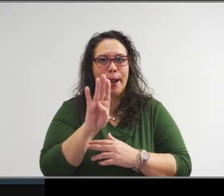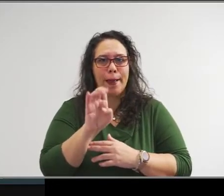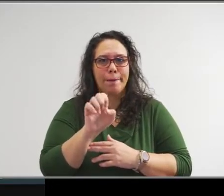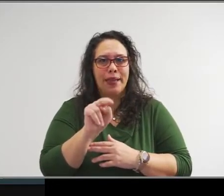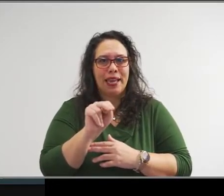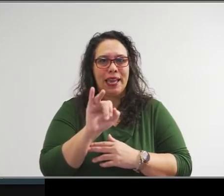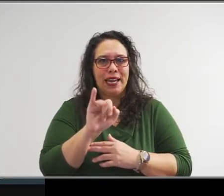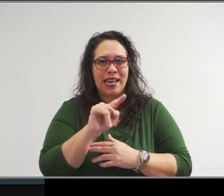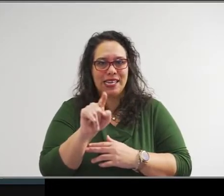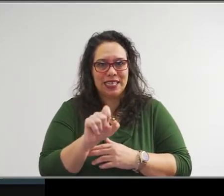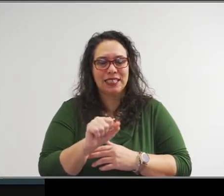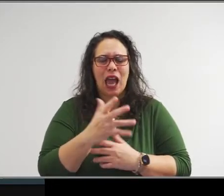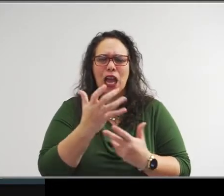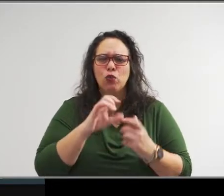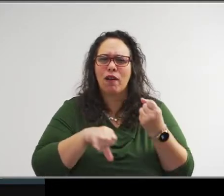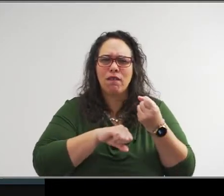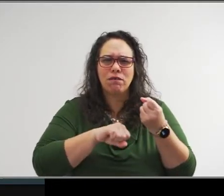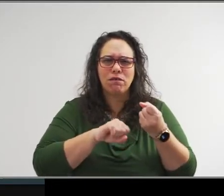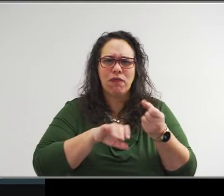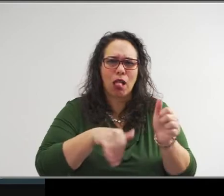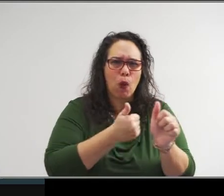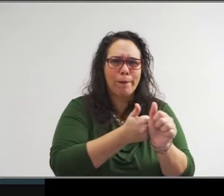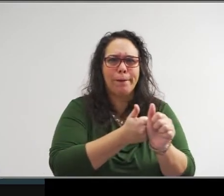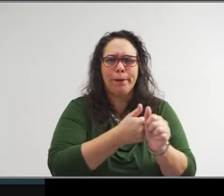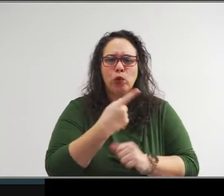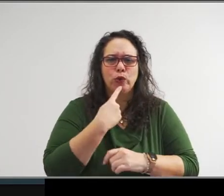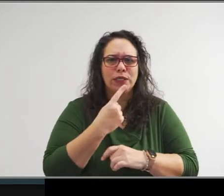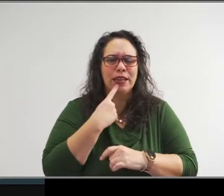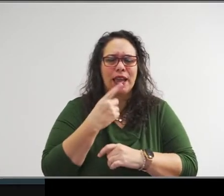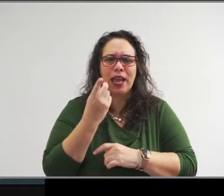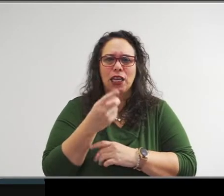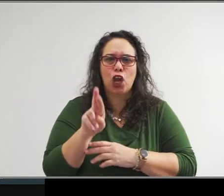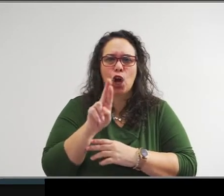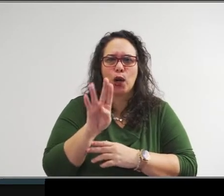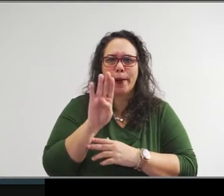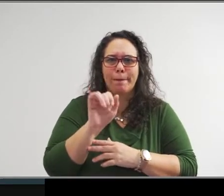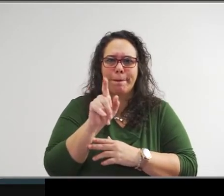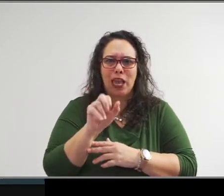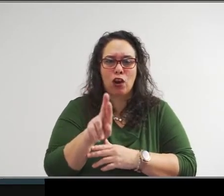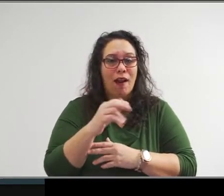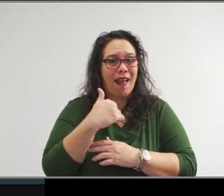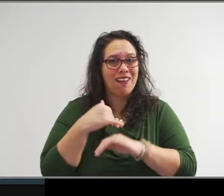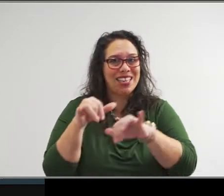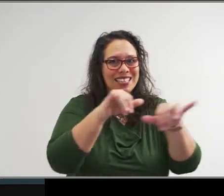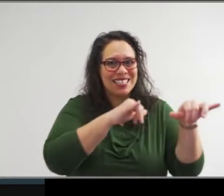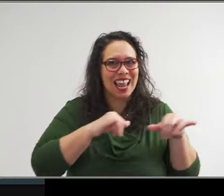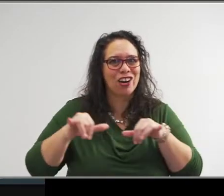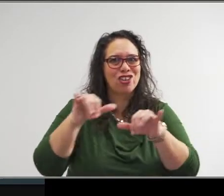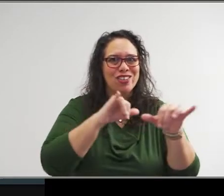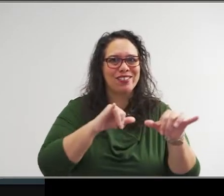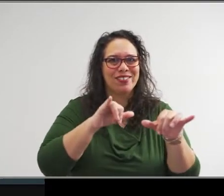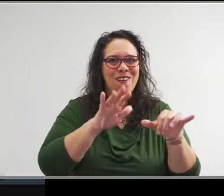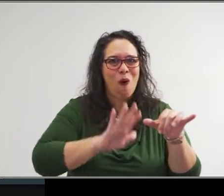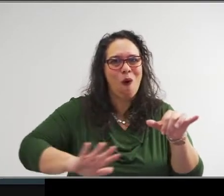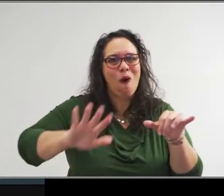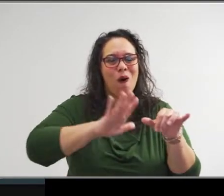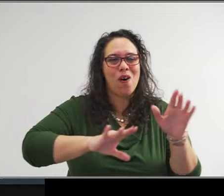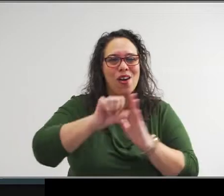Dr. Baker around having a standard across the state and if the governor and your advocacy for that